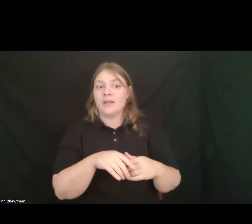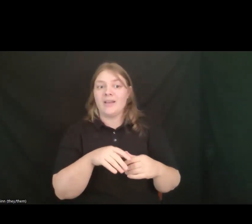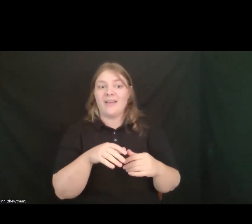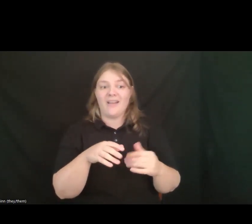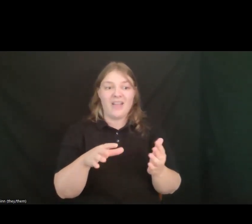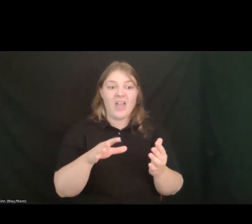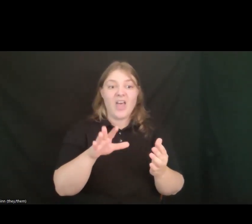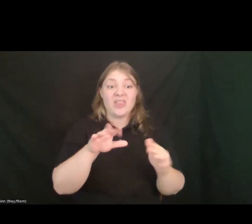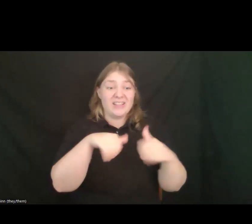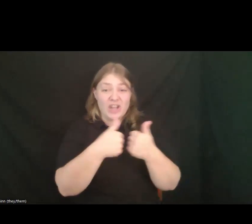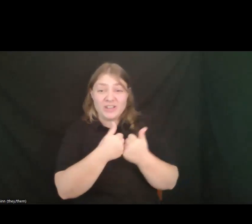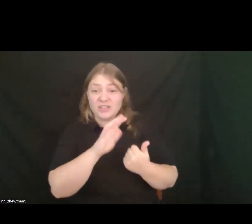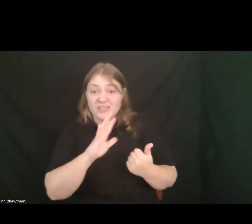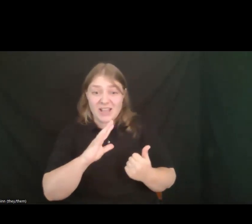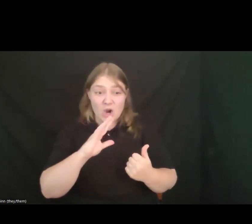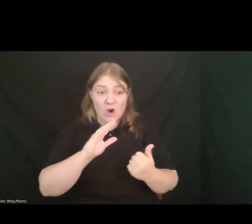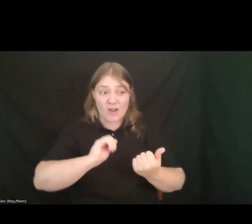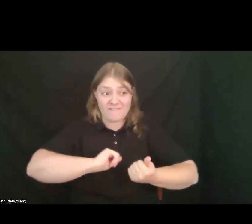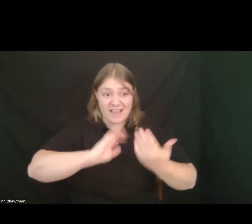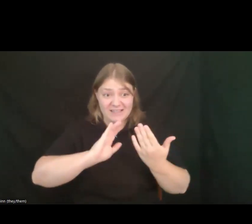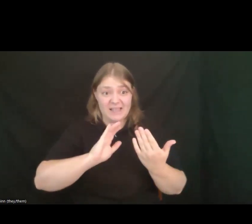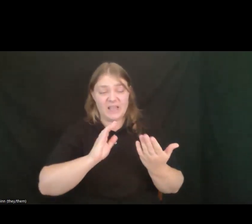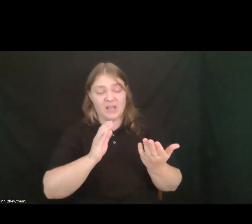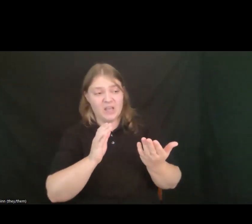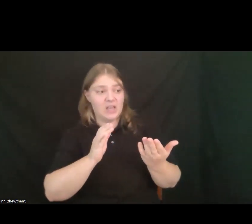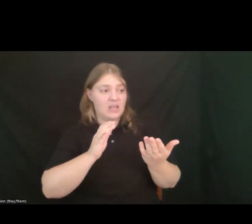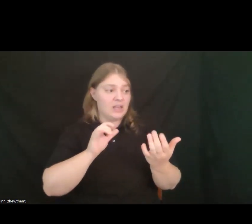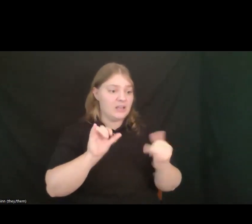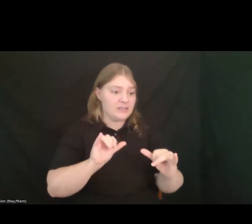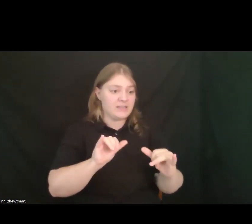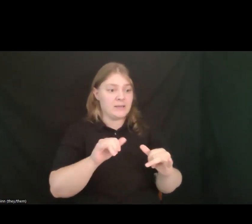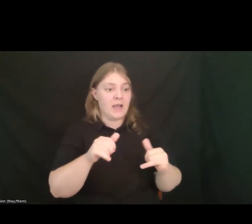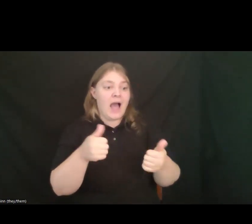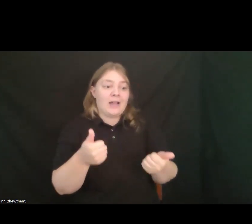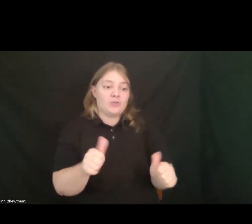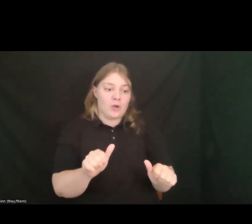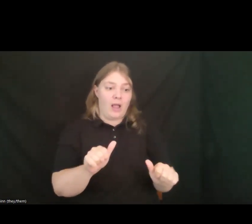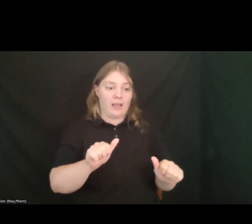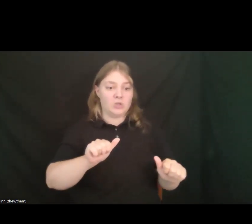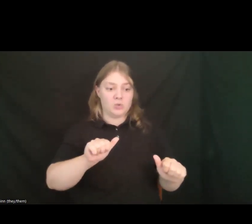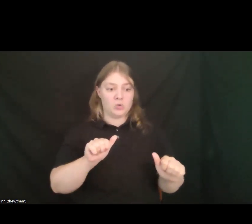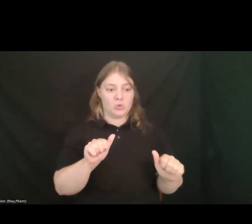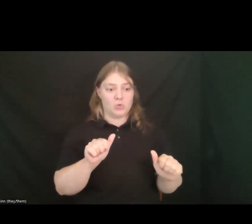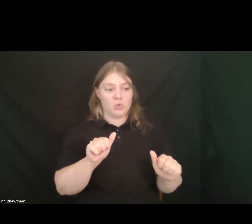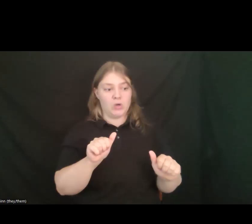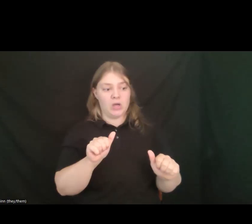do I think I really invest in knowing all of their backstory and meeting them where they